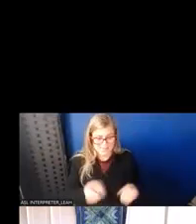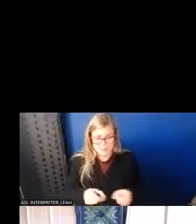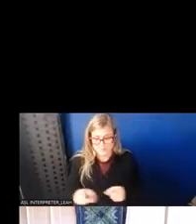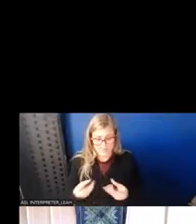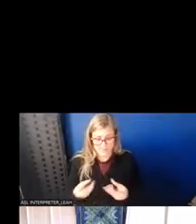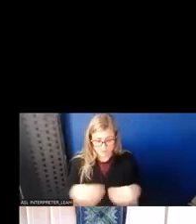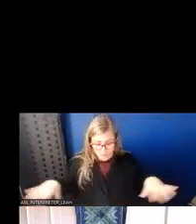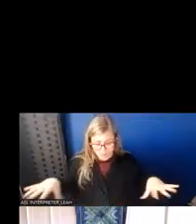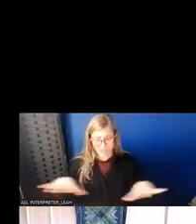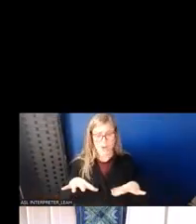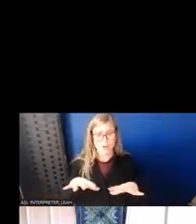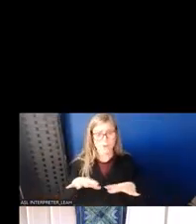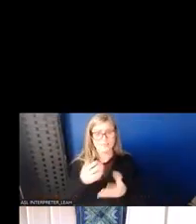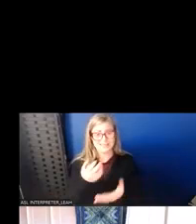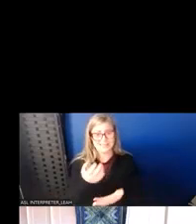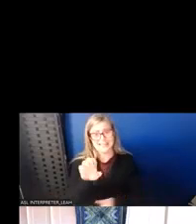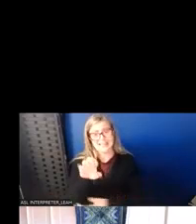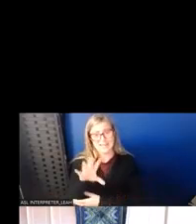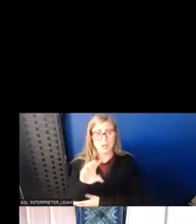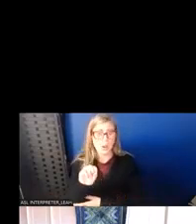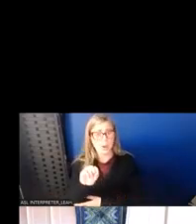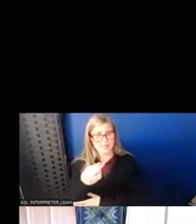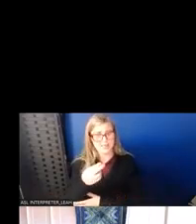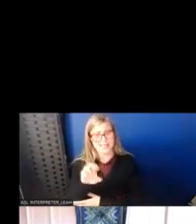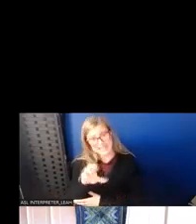networks are connected to human social networks and how those